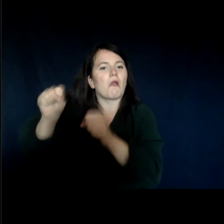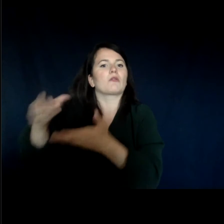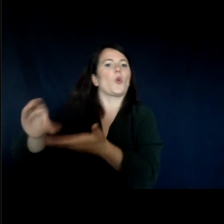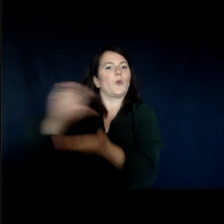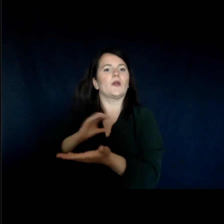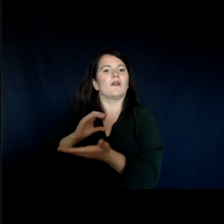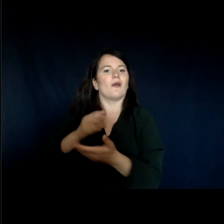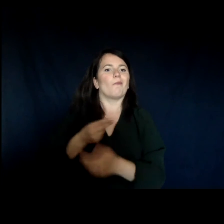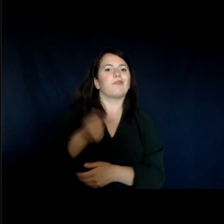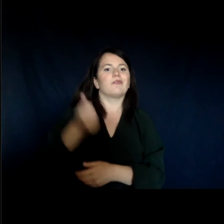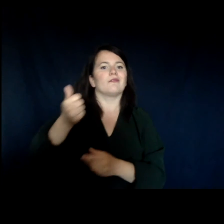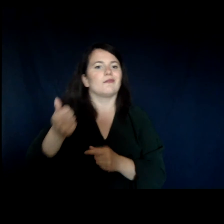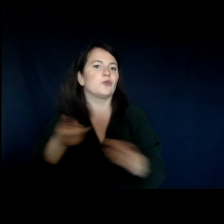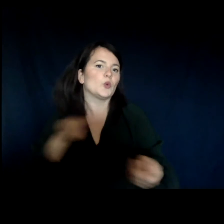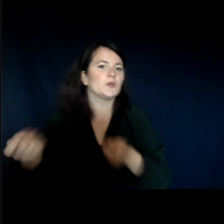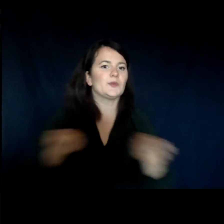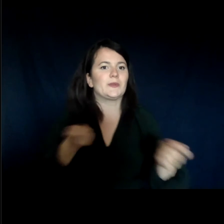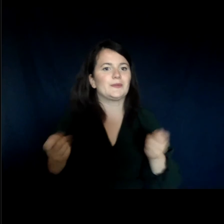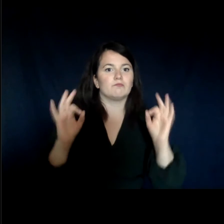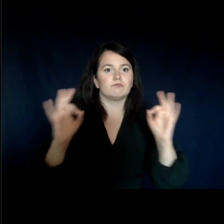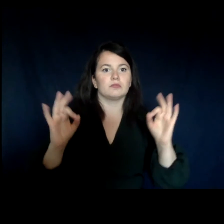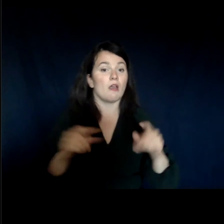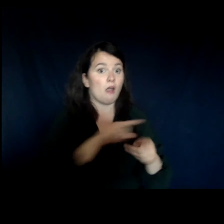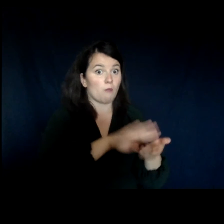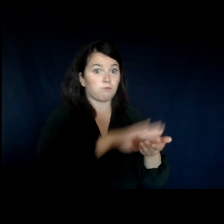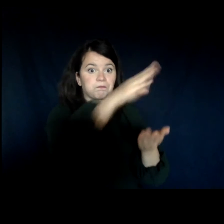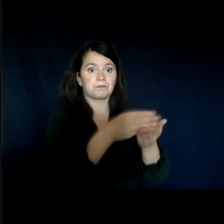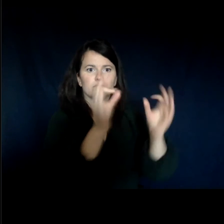to the enormous need we see in the field,